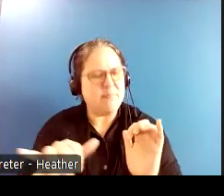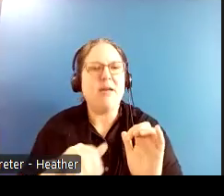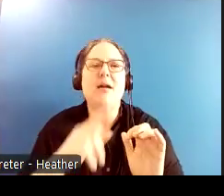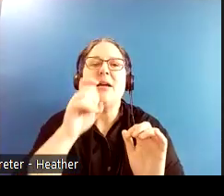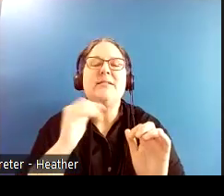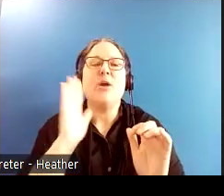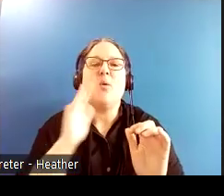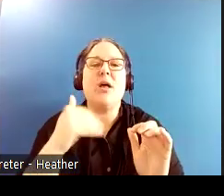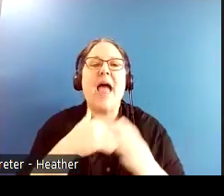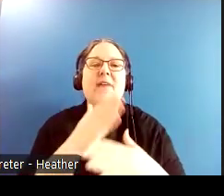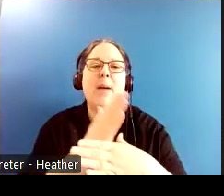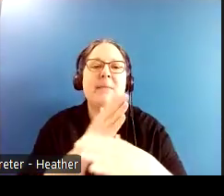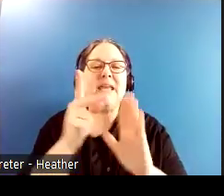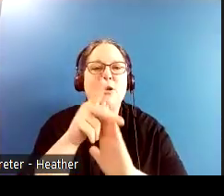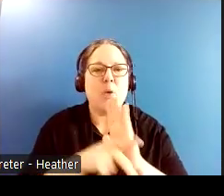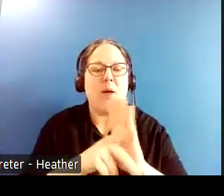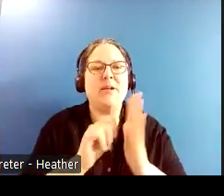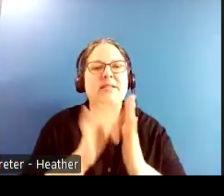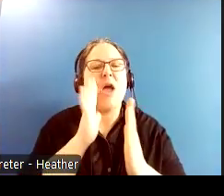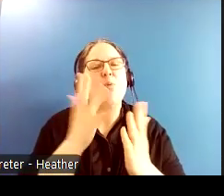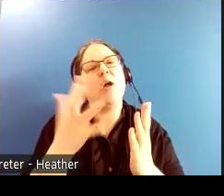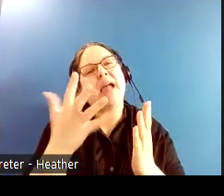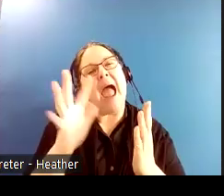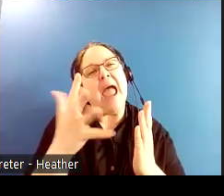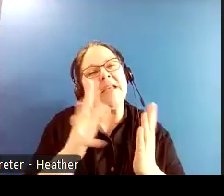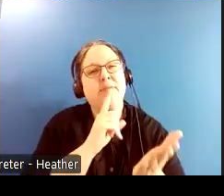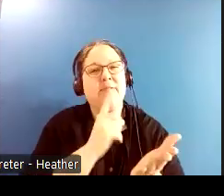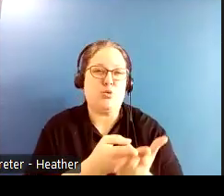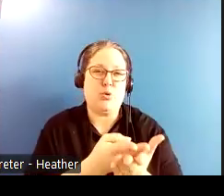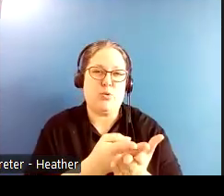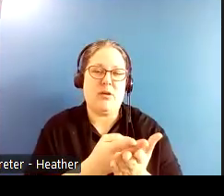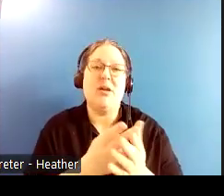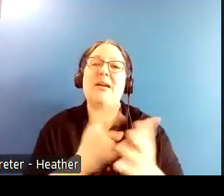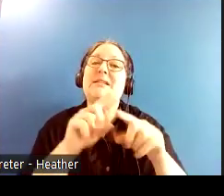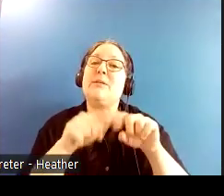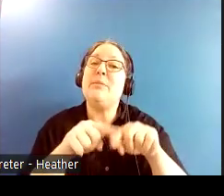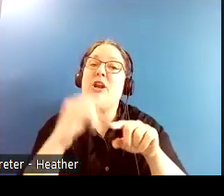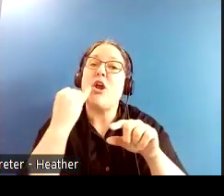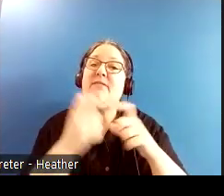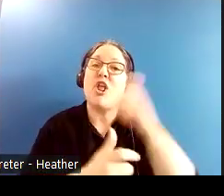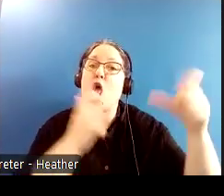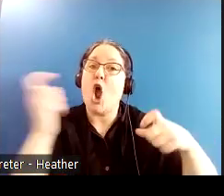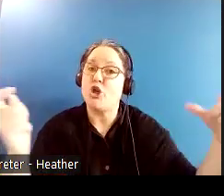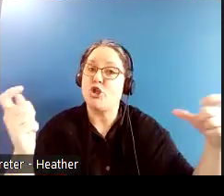uh that converge on truthiness the larger your data set gets. And so as a reminder, you